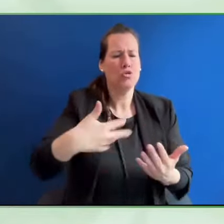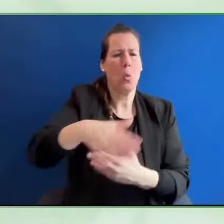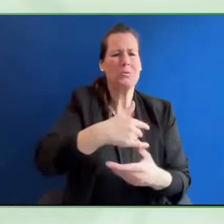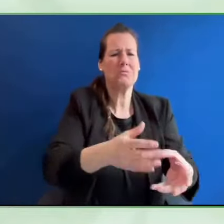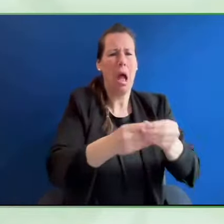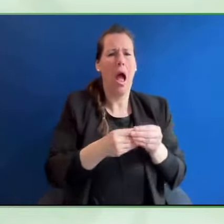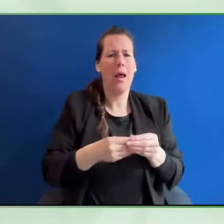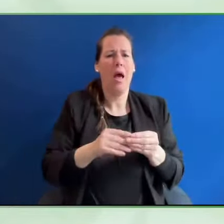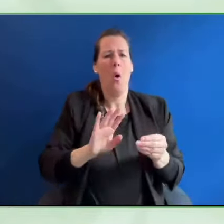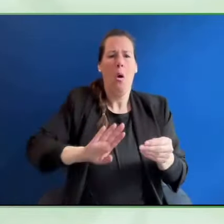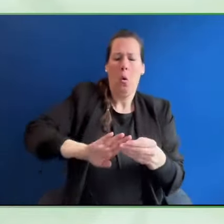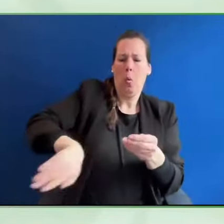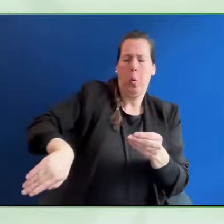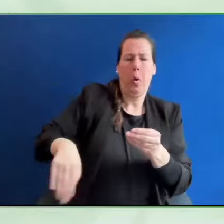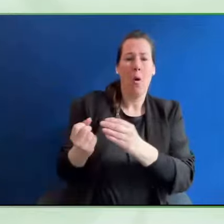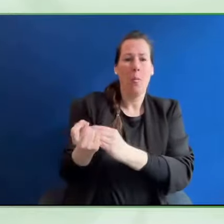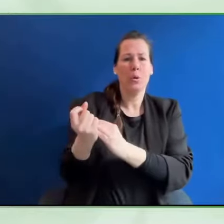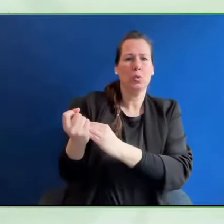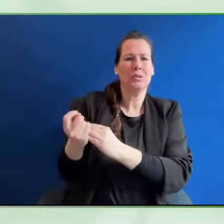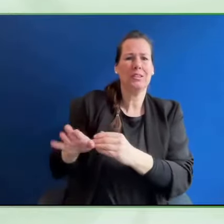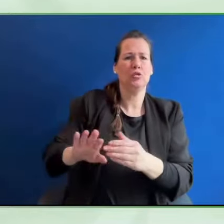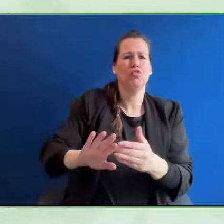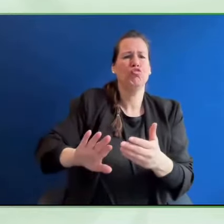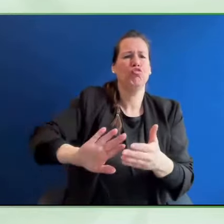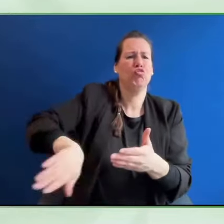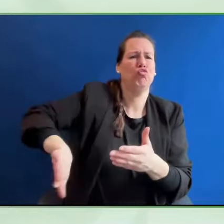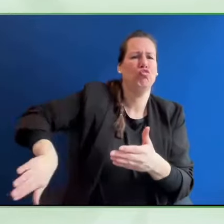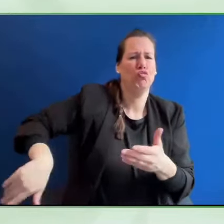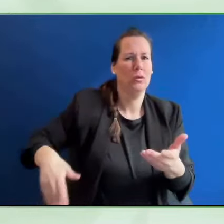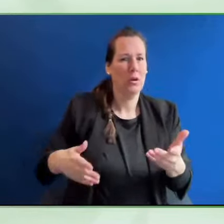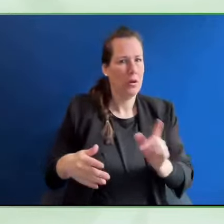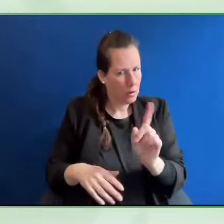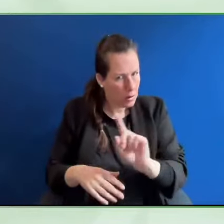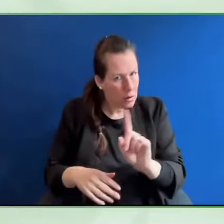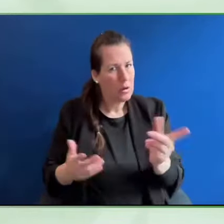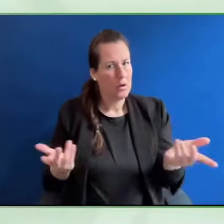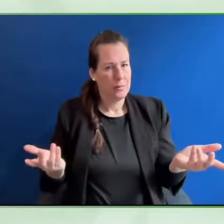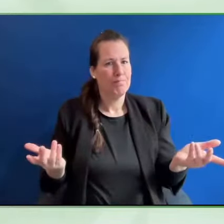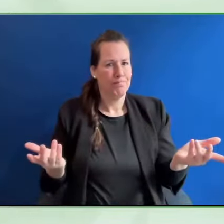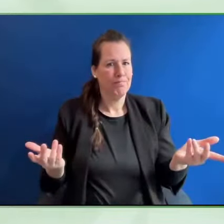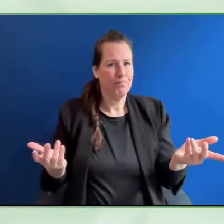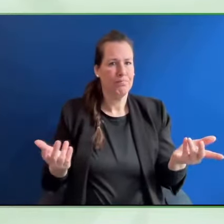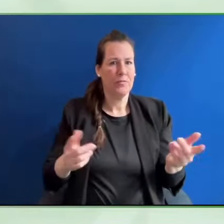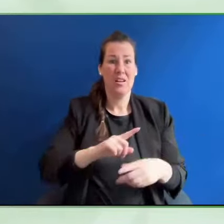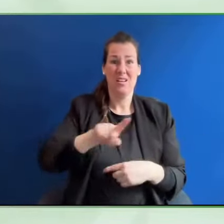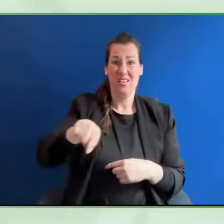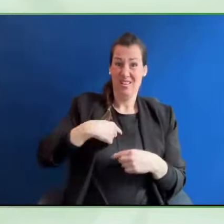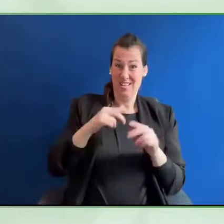people to some of these can get subsidies for reasonable accommodation measures was this can make a difference.